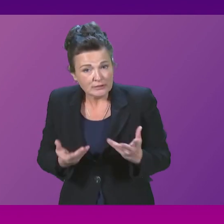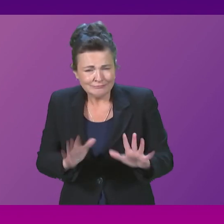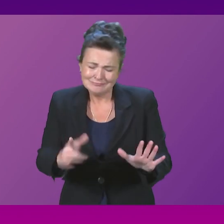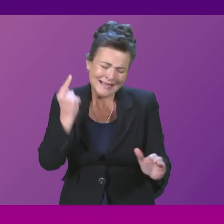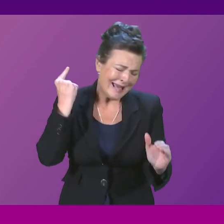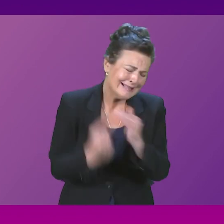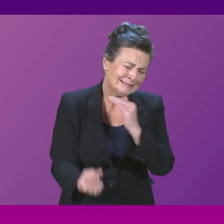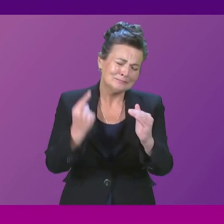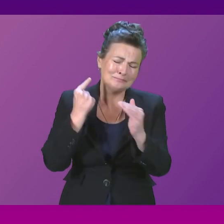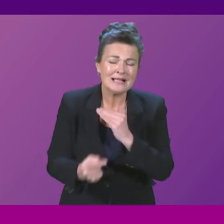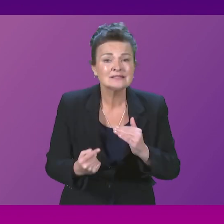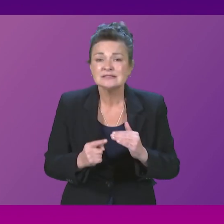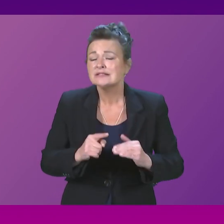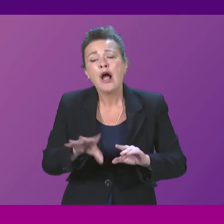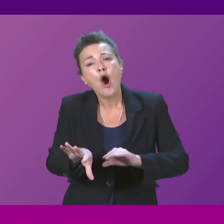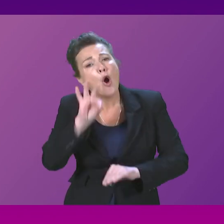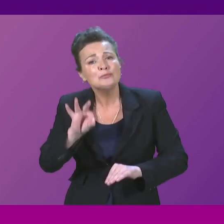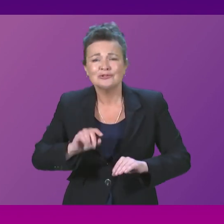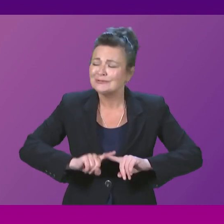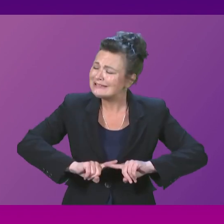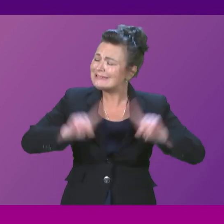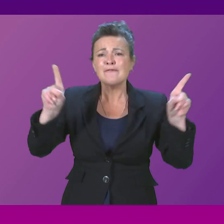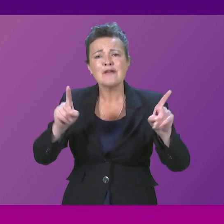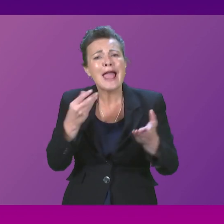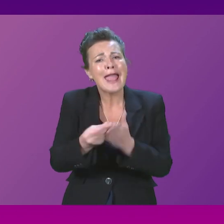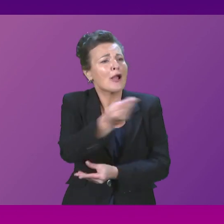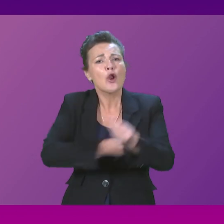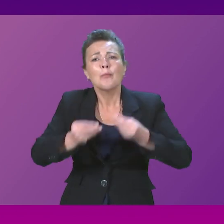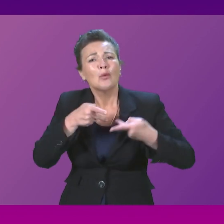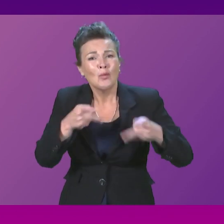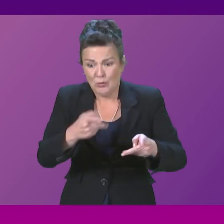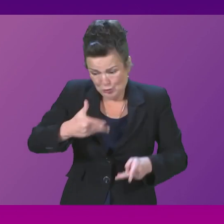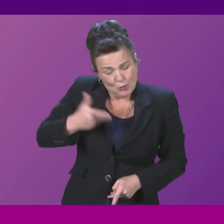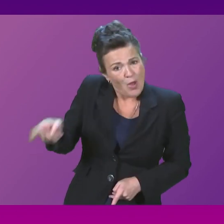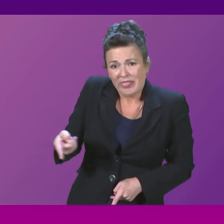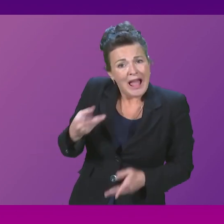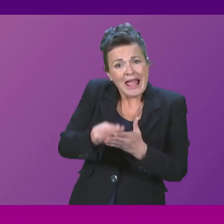Independence is an alternative to the economic mess that the Tories have created.